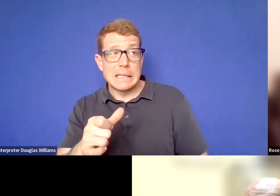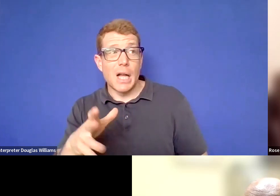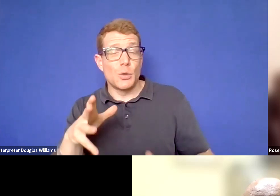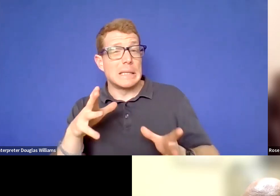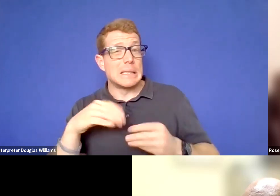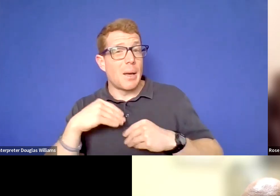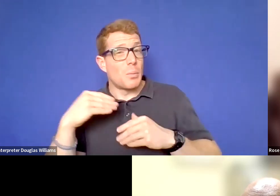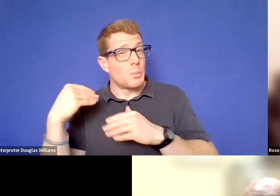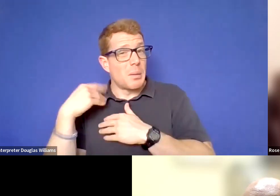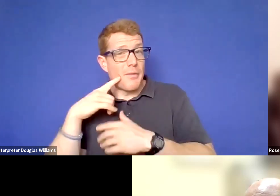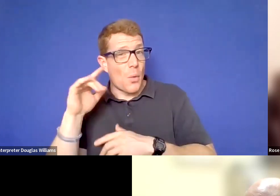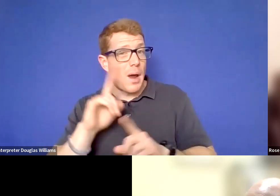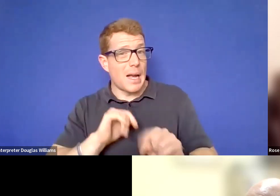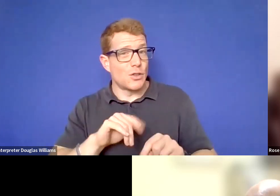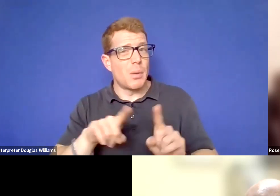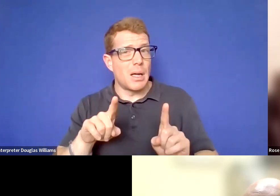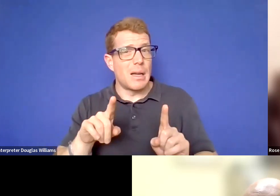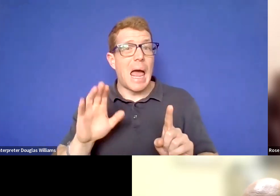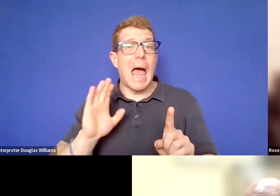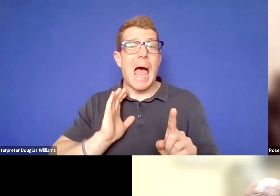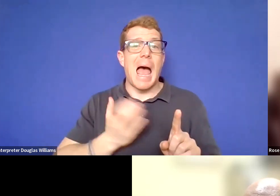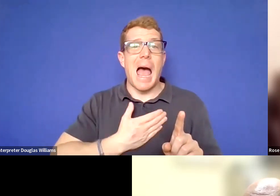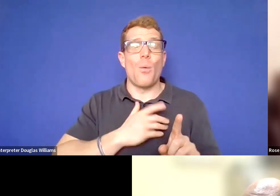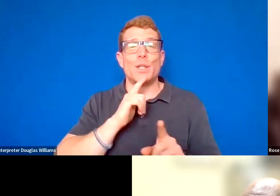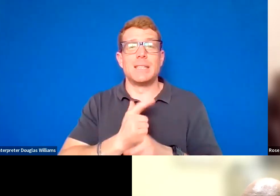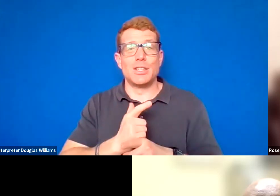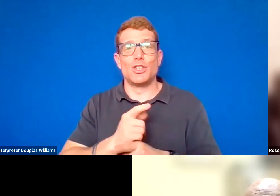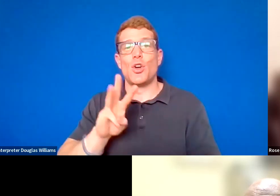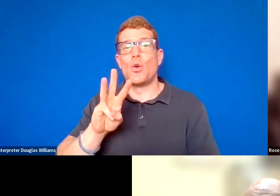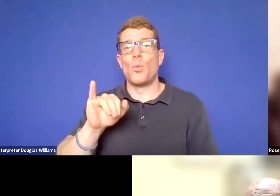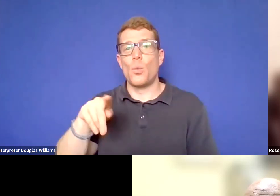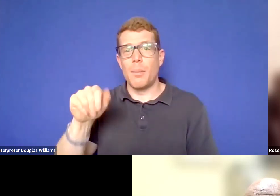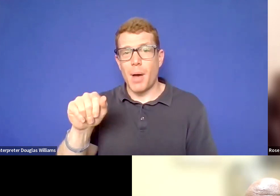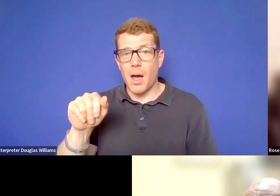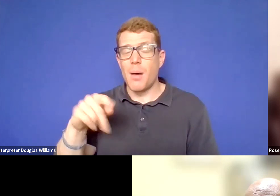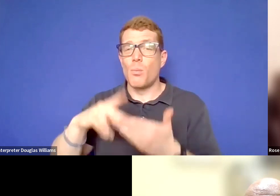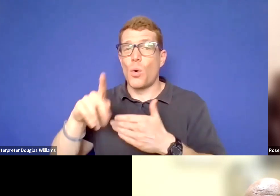But our system with the station cut a sister with a program because that part of the State